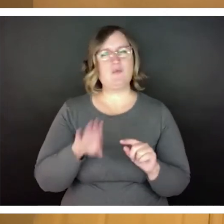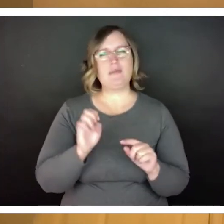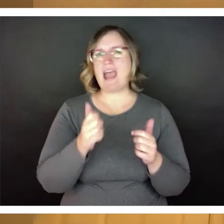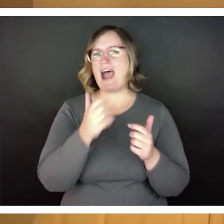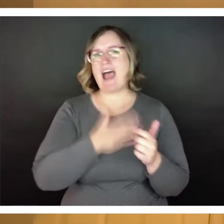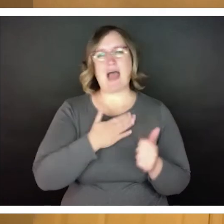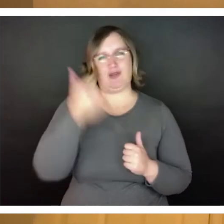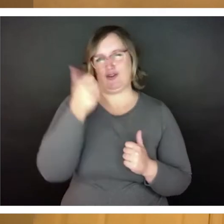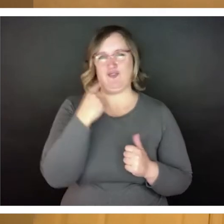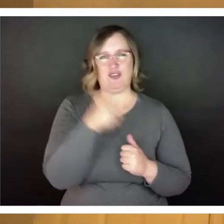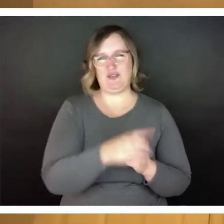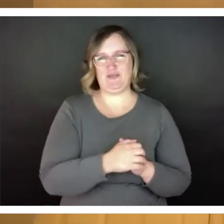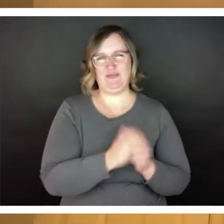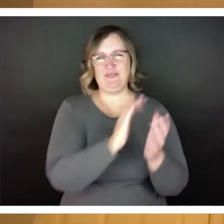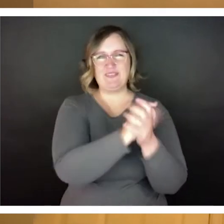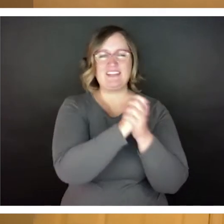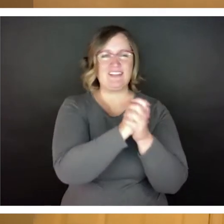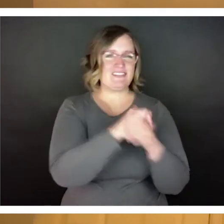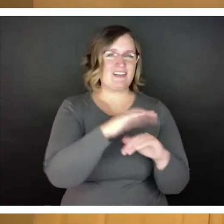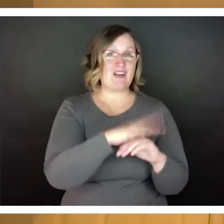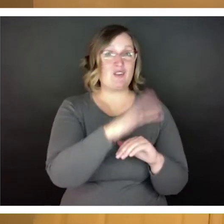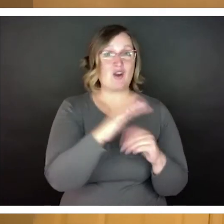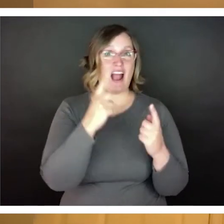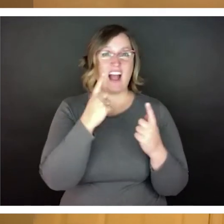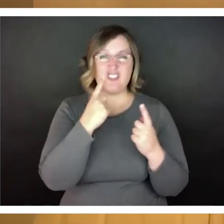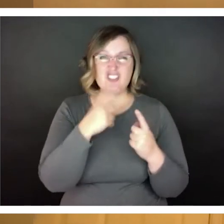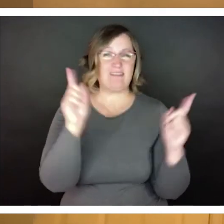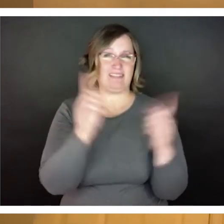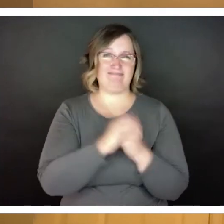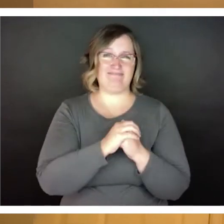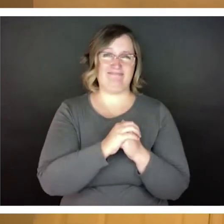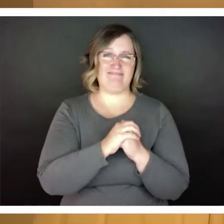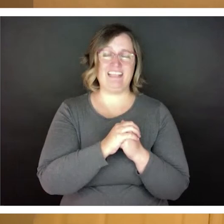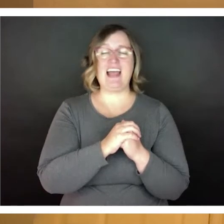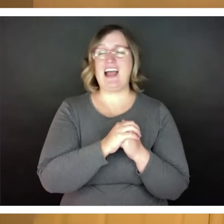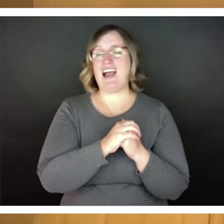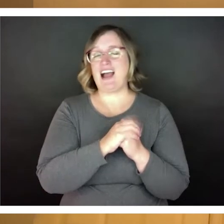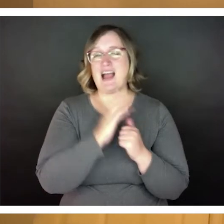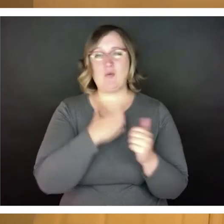Congratulations on your outstanding achievement. I wish you the best as you step ahead